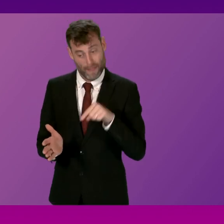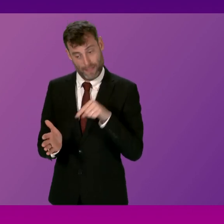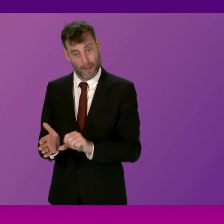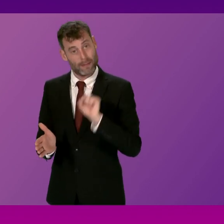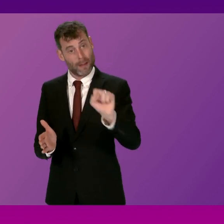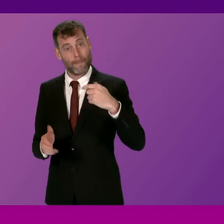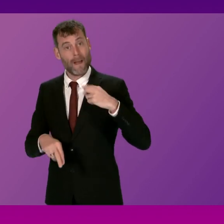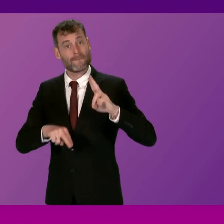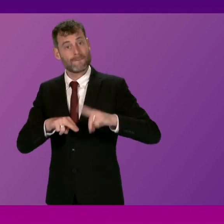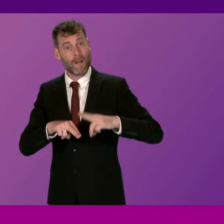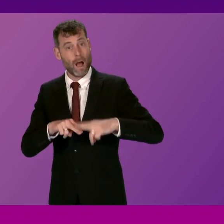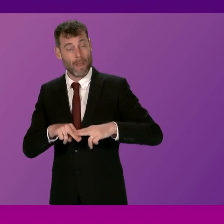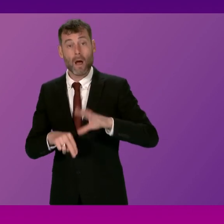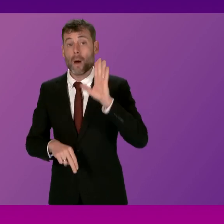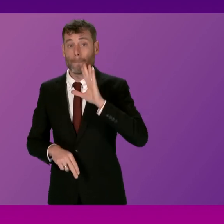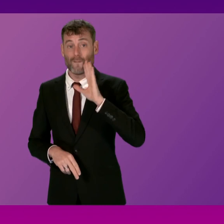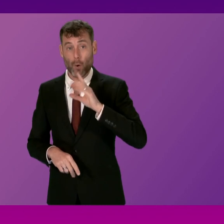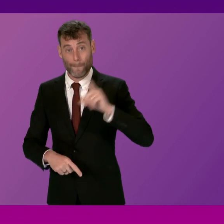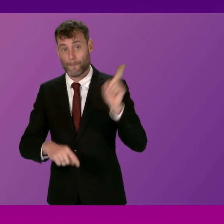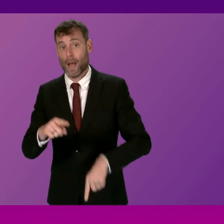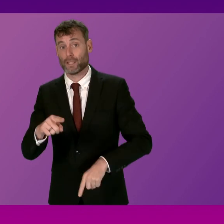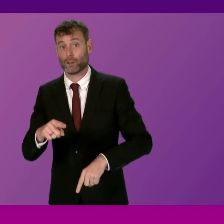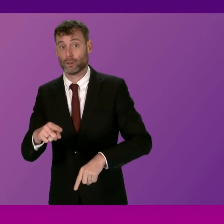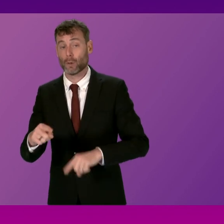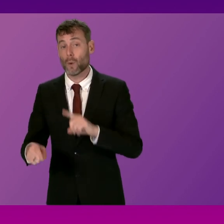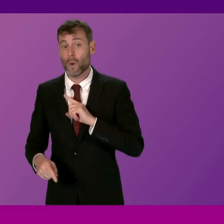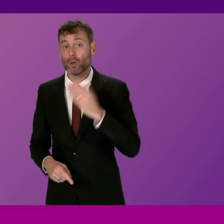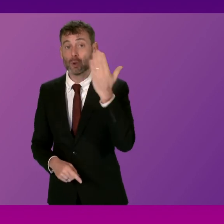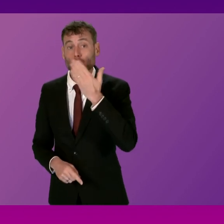be physically punished for using when he was a wee boy in the 1950s.